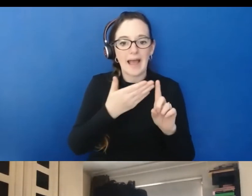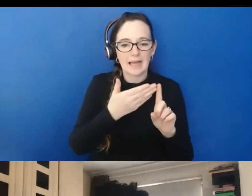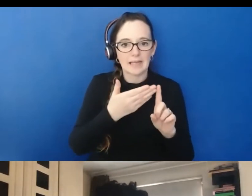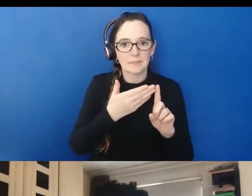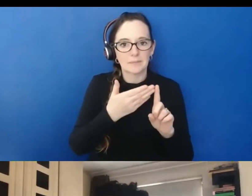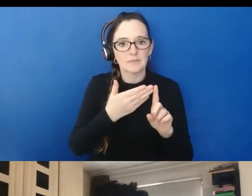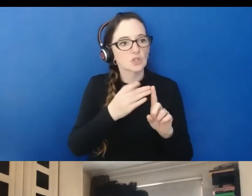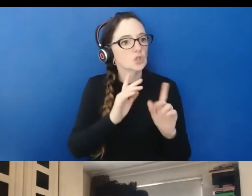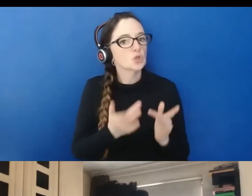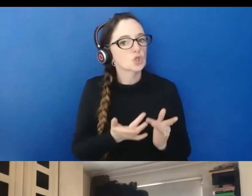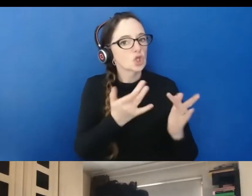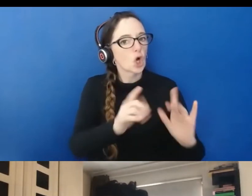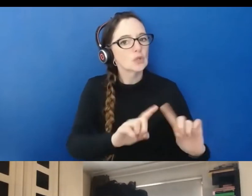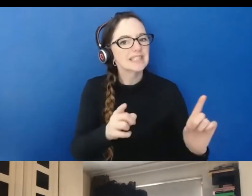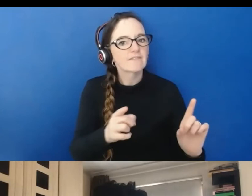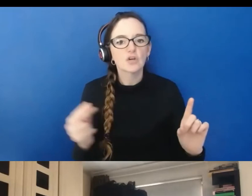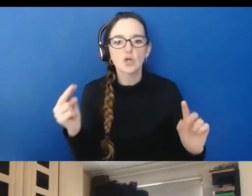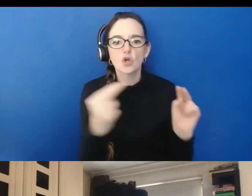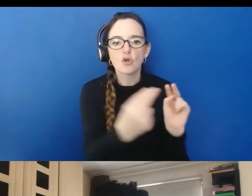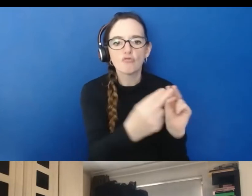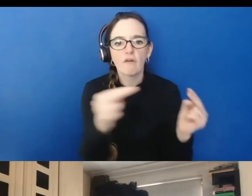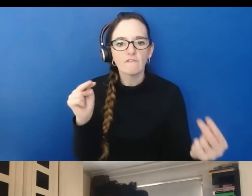but it's a very global and international project,